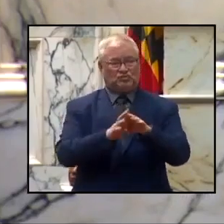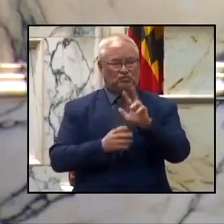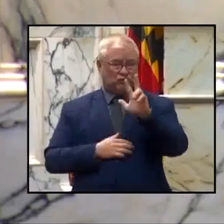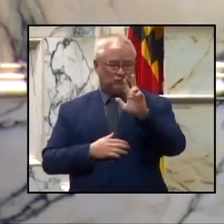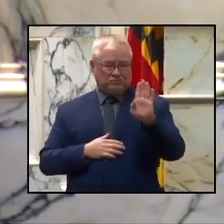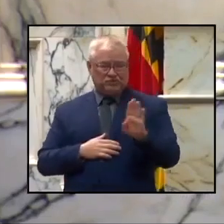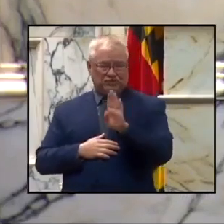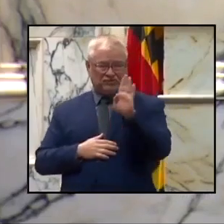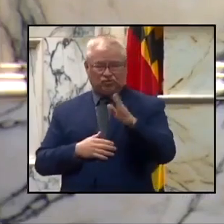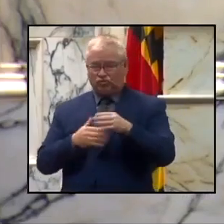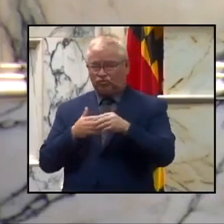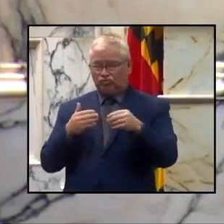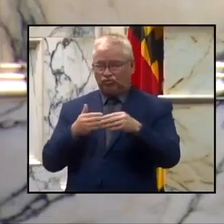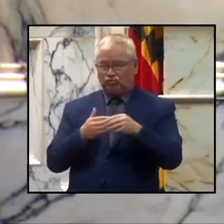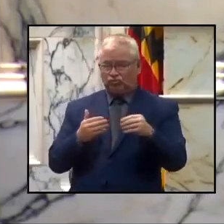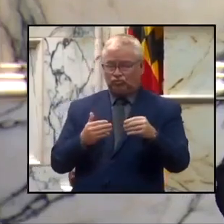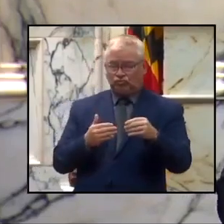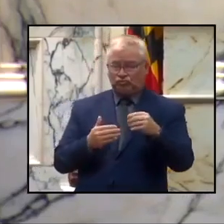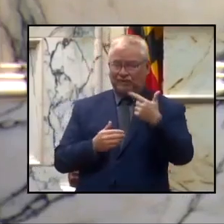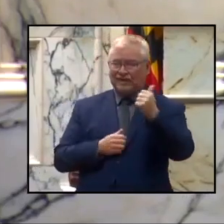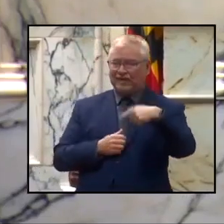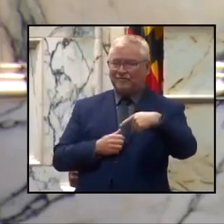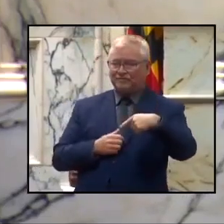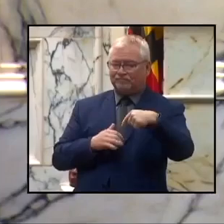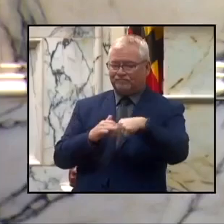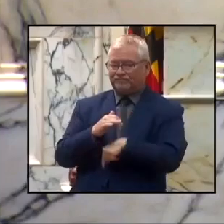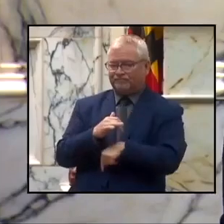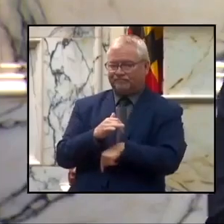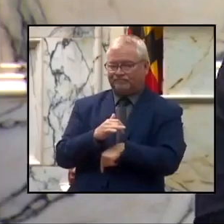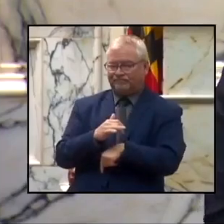to do it in a way that ac